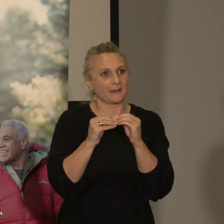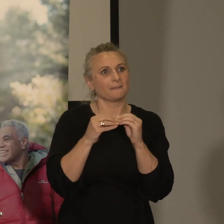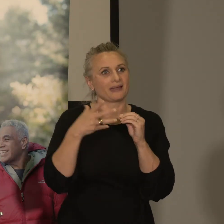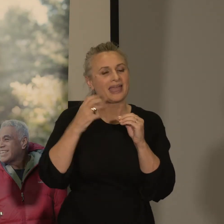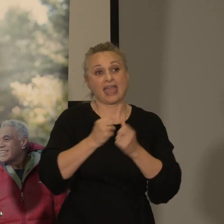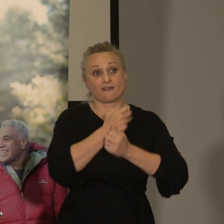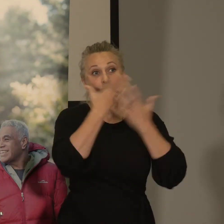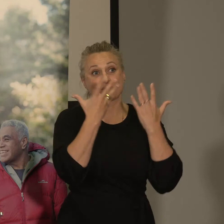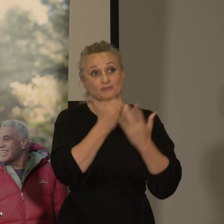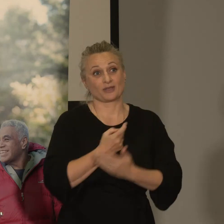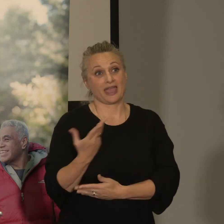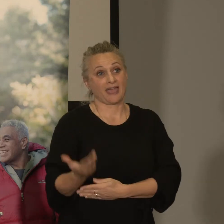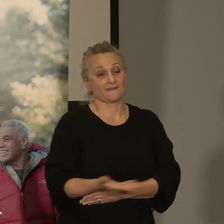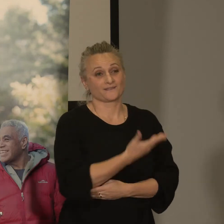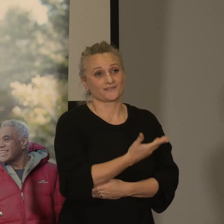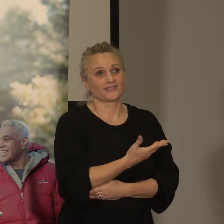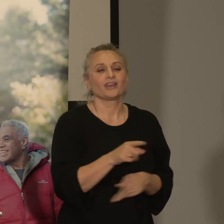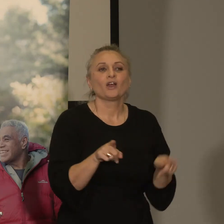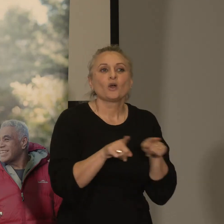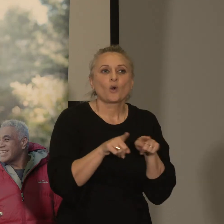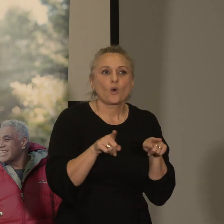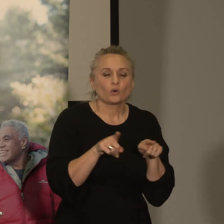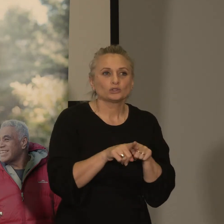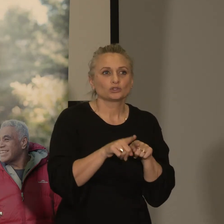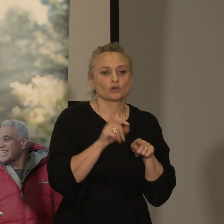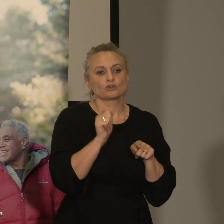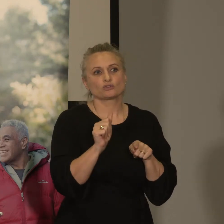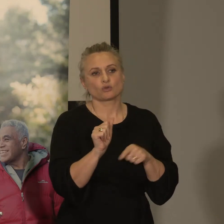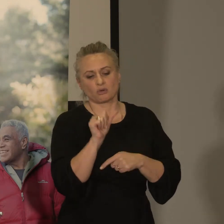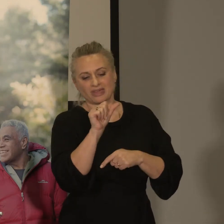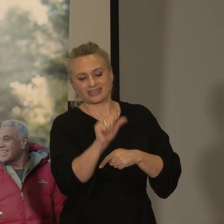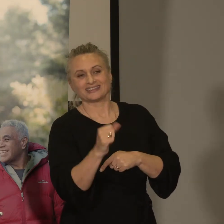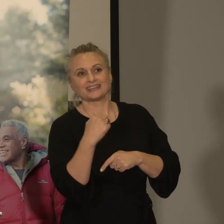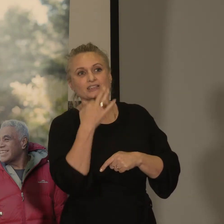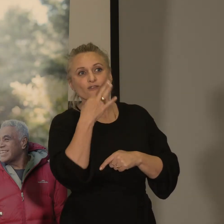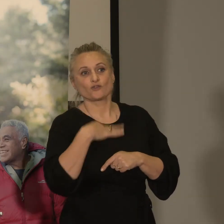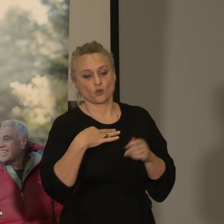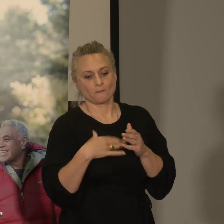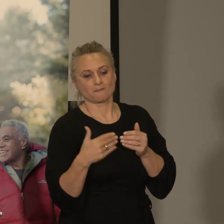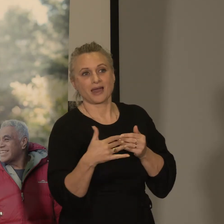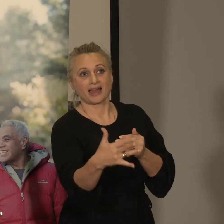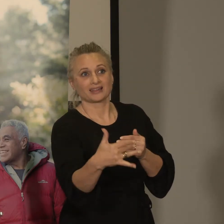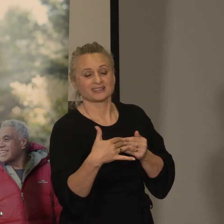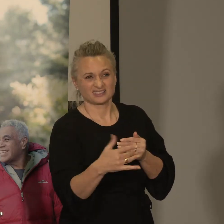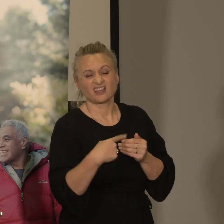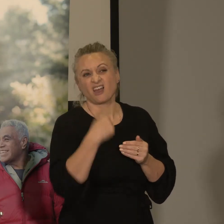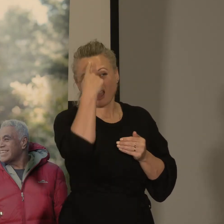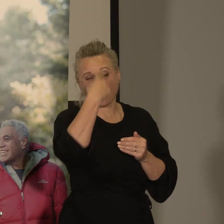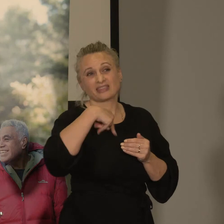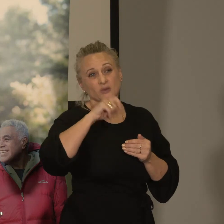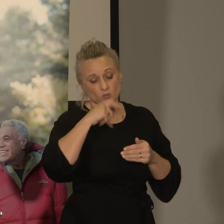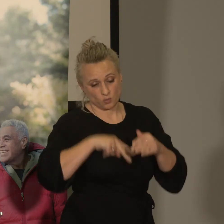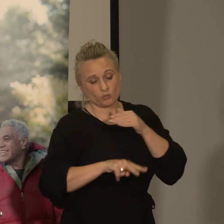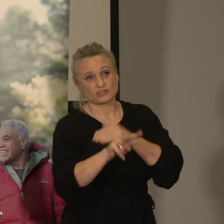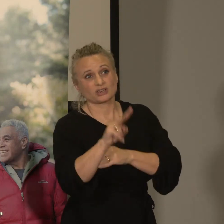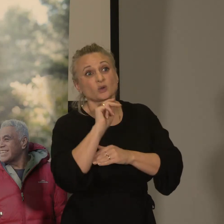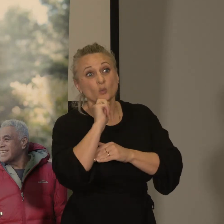Covid19.help.nz. In coming months, we will likely to see